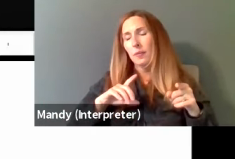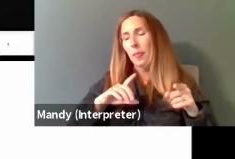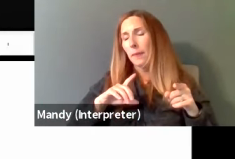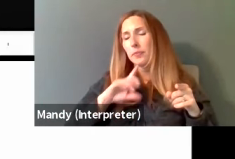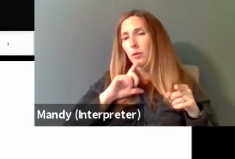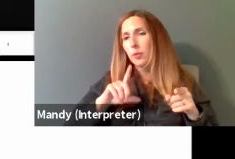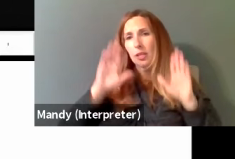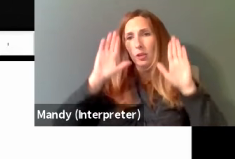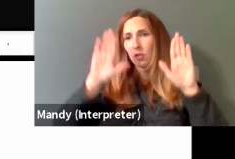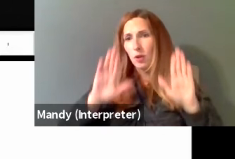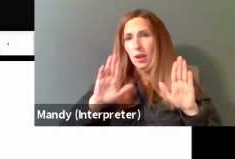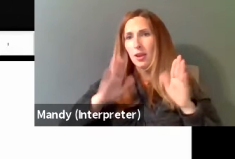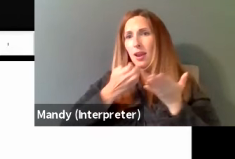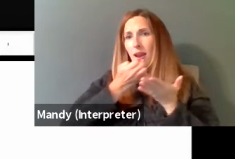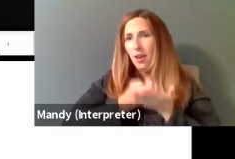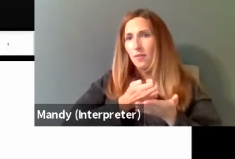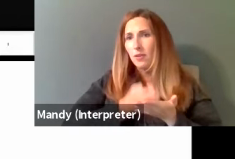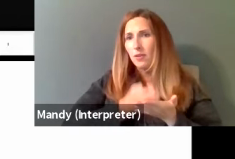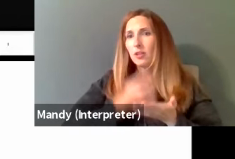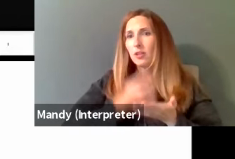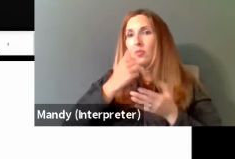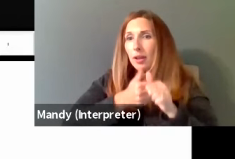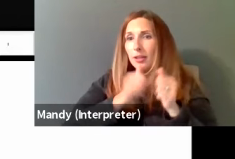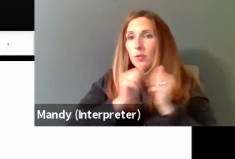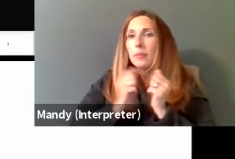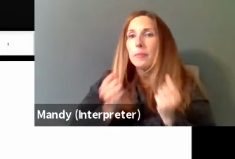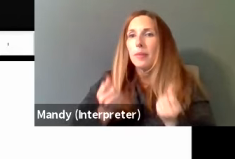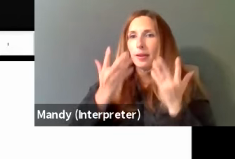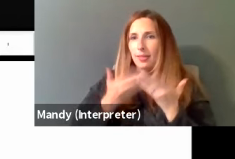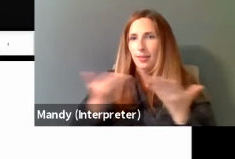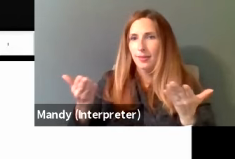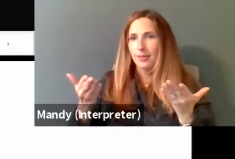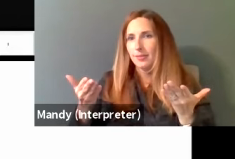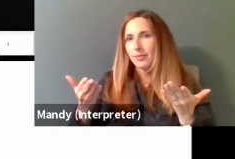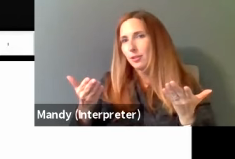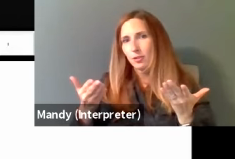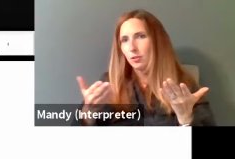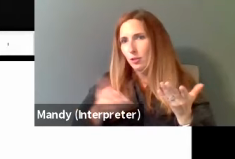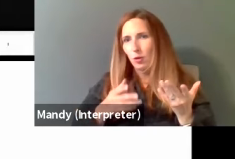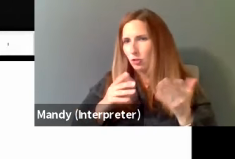of compliance of a lot of things. So I keep it, keep that in mind, as well